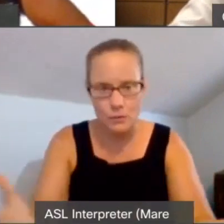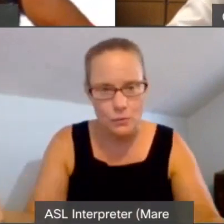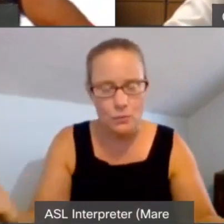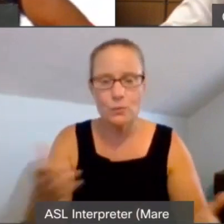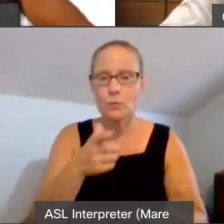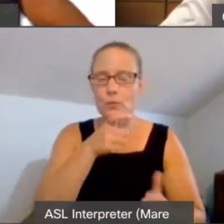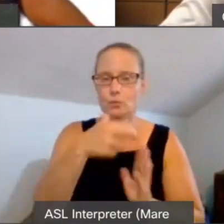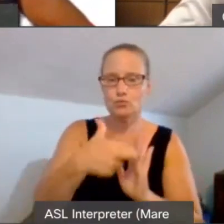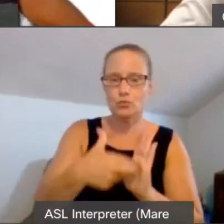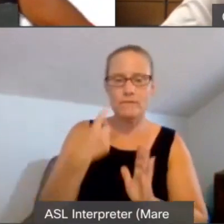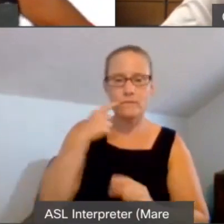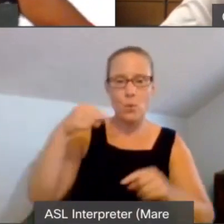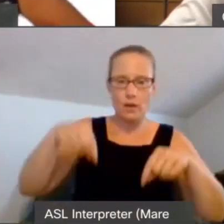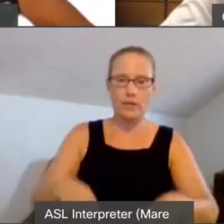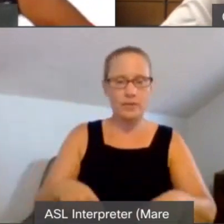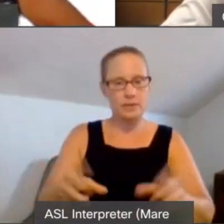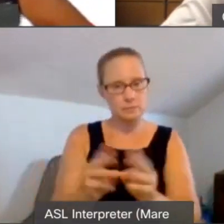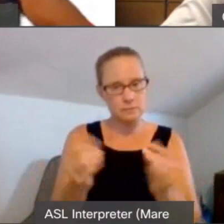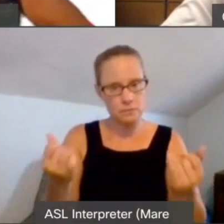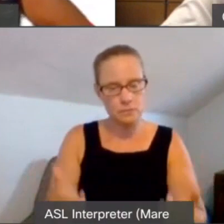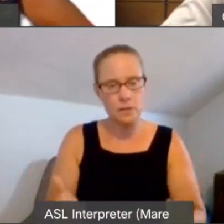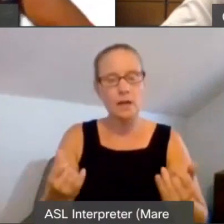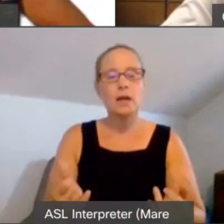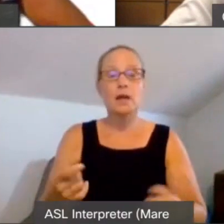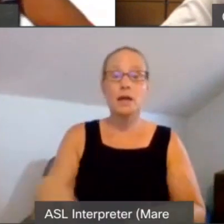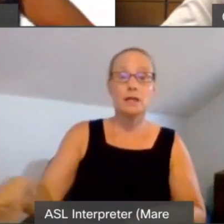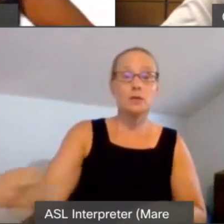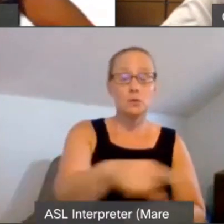for the webinar today and those of you who continued to the discussion group.